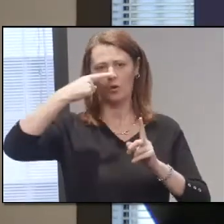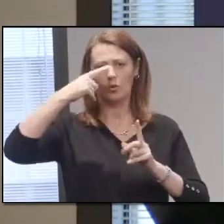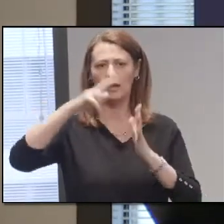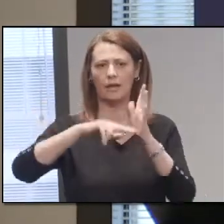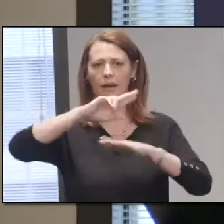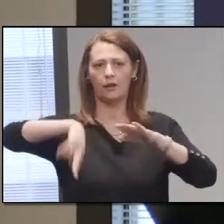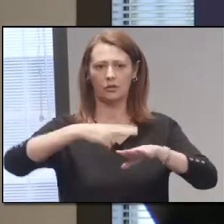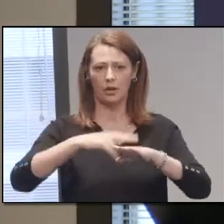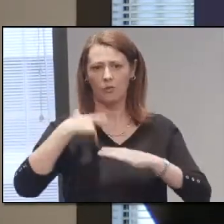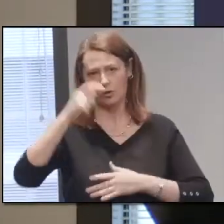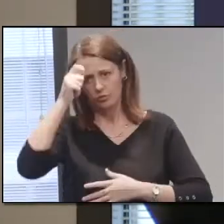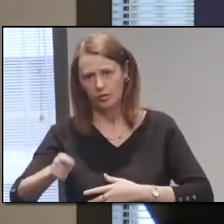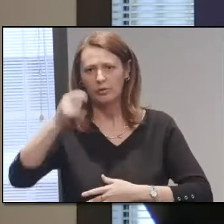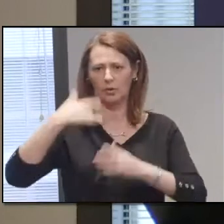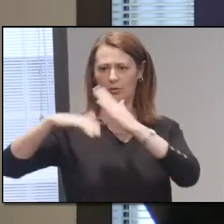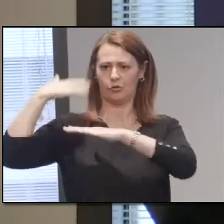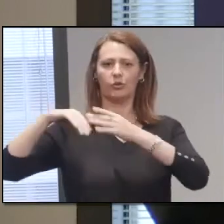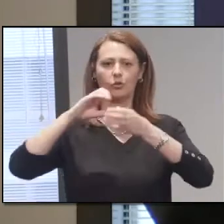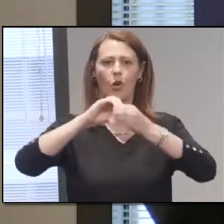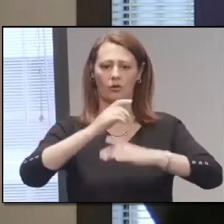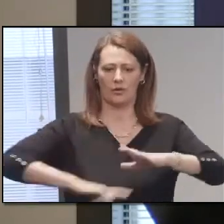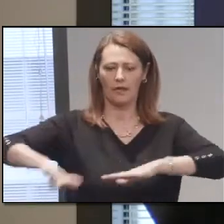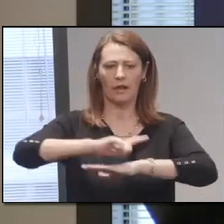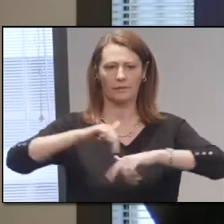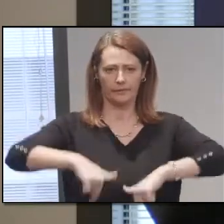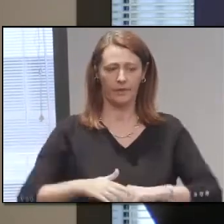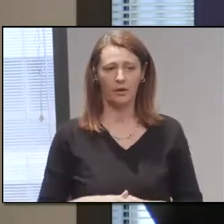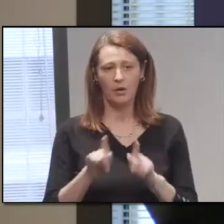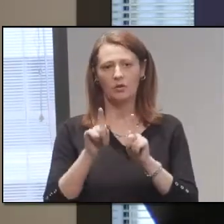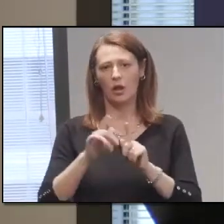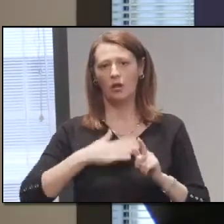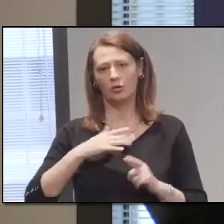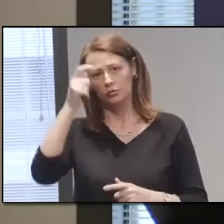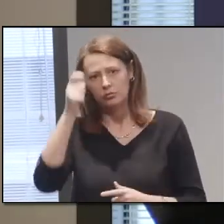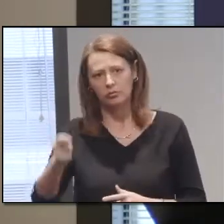as the traditional owners of this land I d also like to pay my respects to the elders,